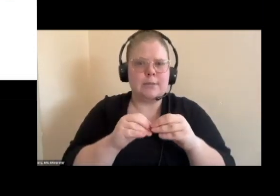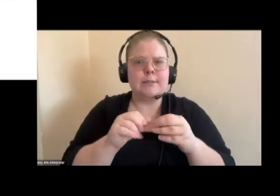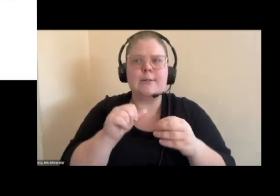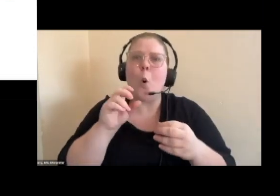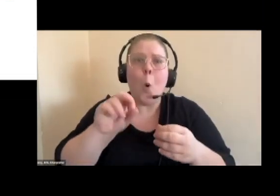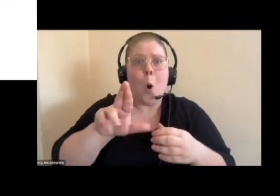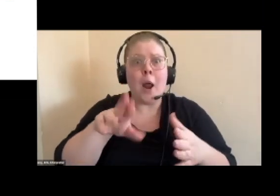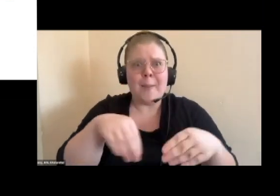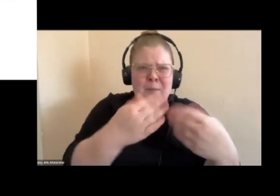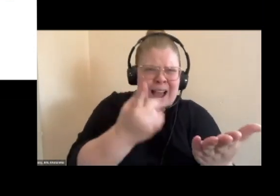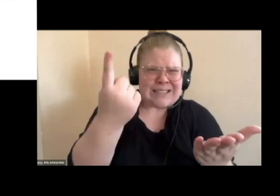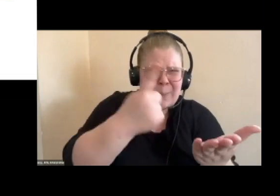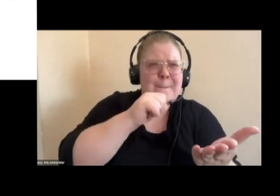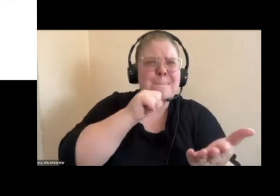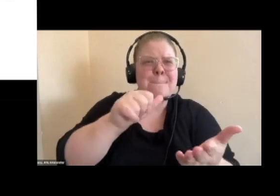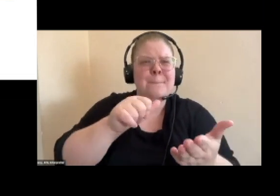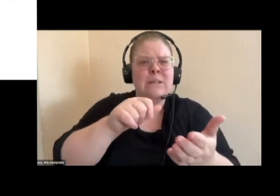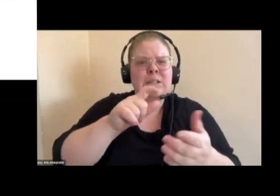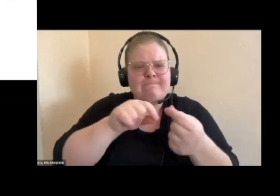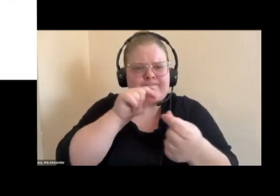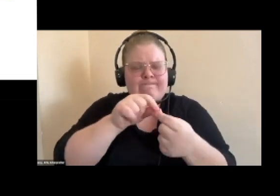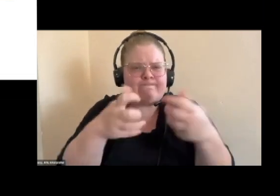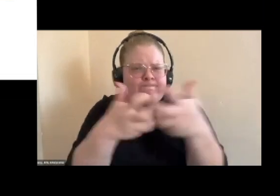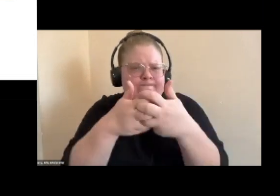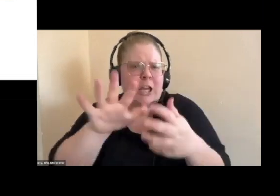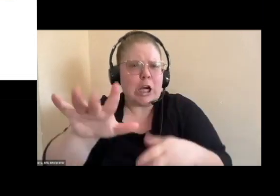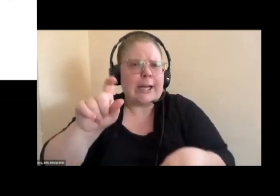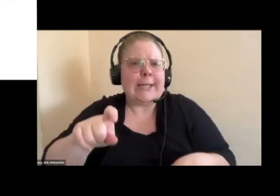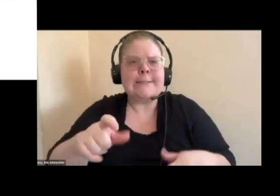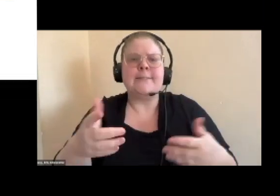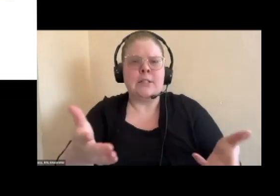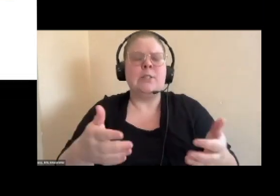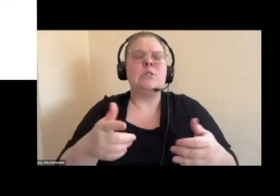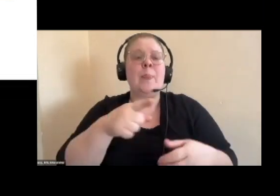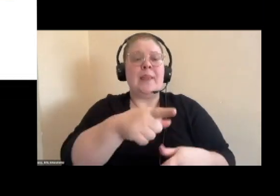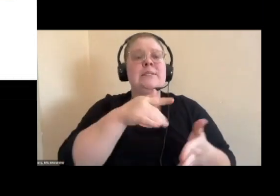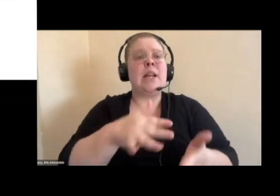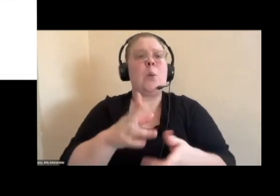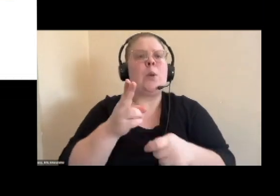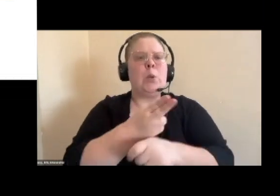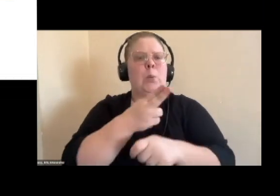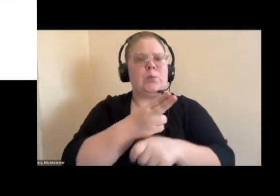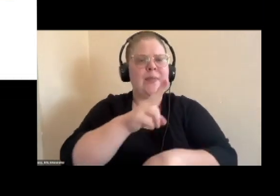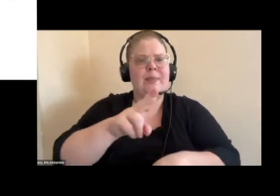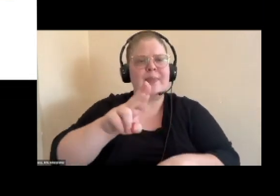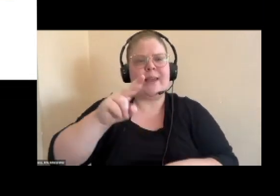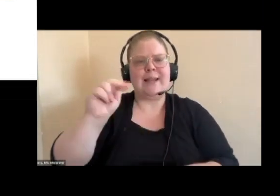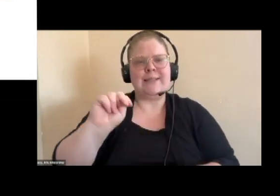For this study, we used the National Core Indicators Aging and Disability Survey,